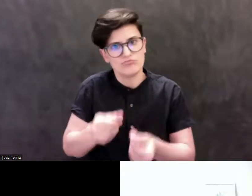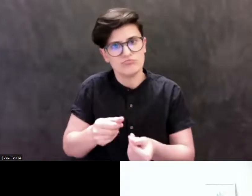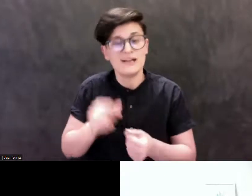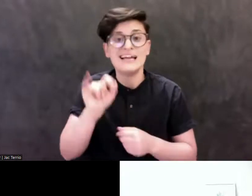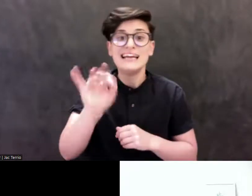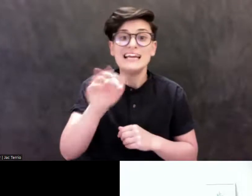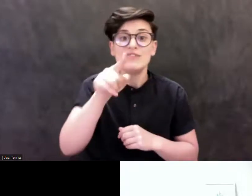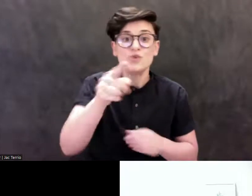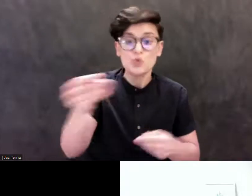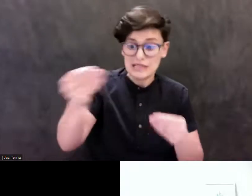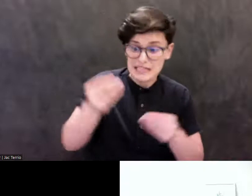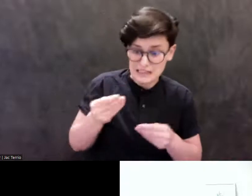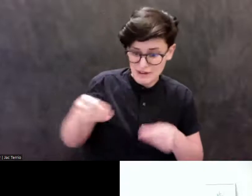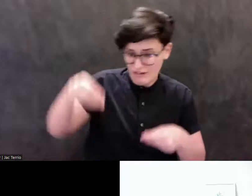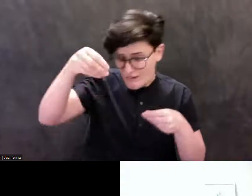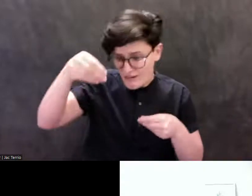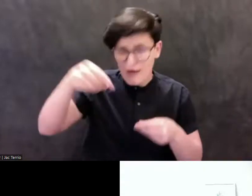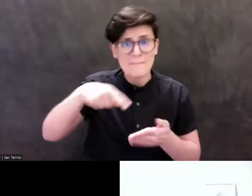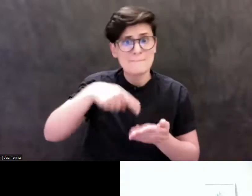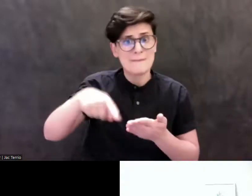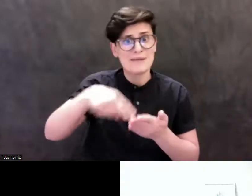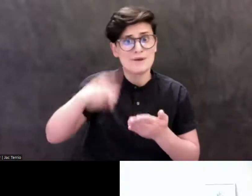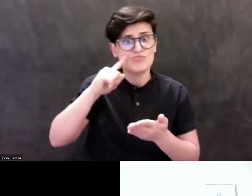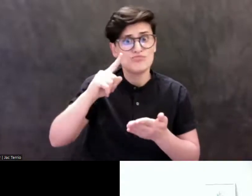afford, you have the right to push back.